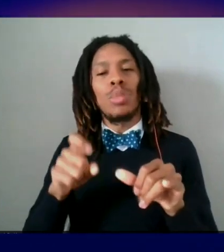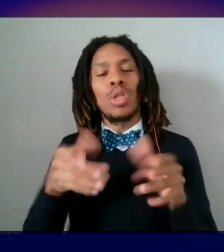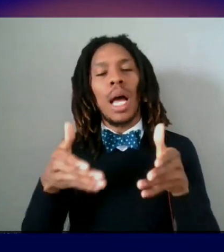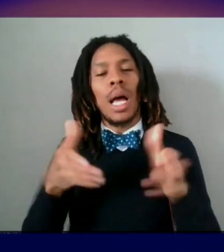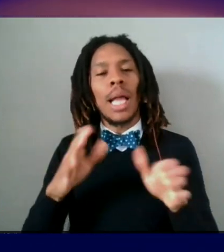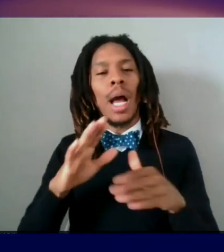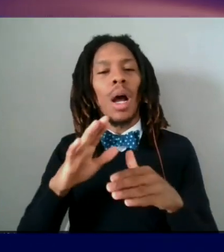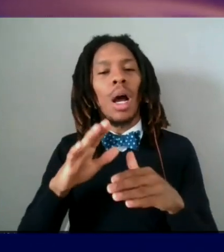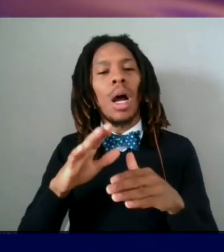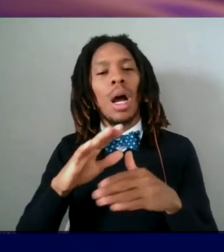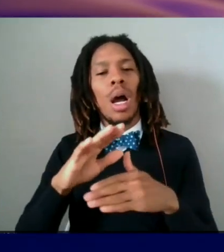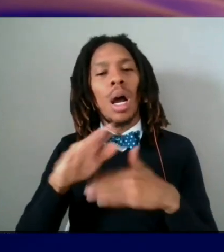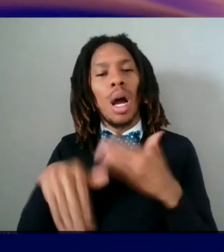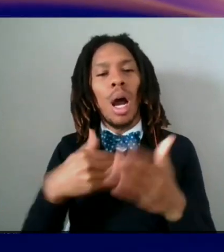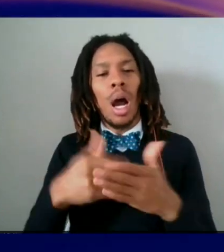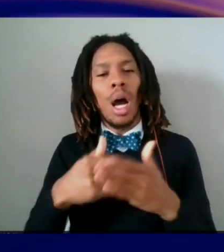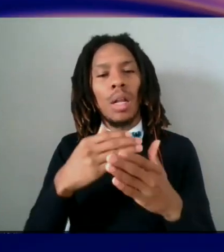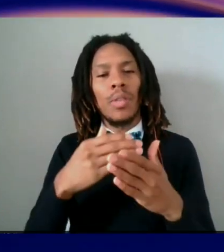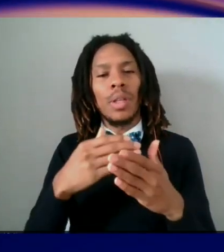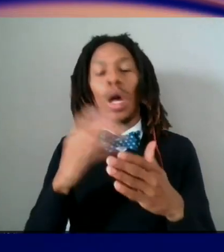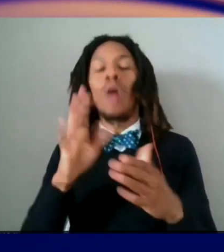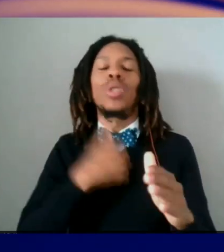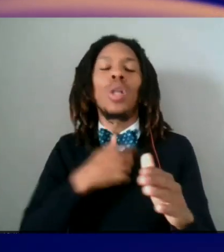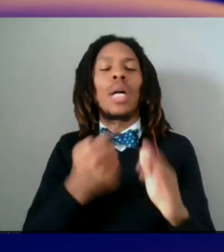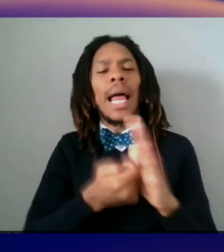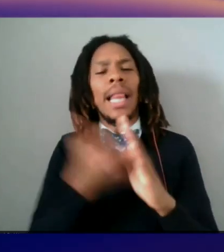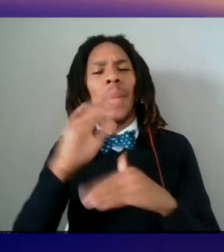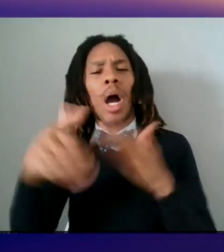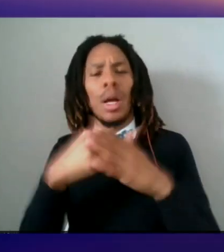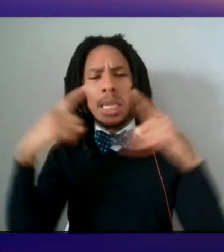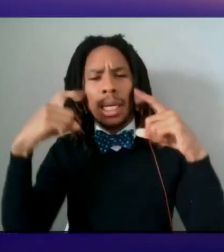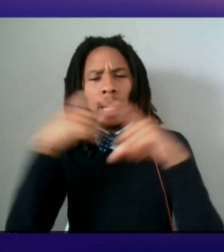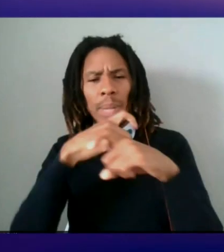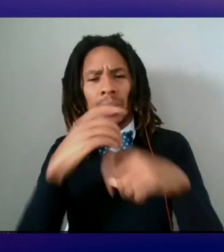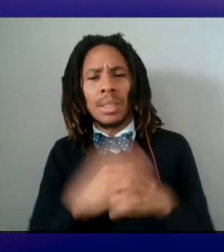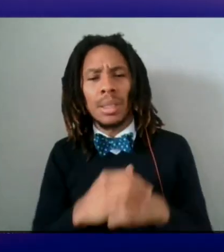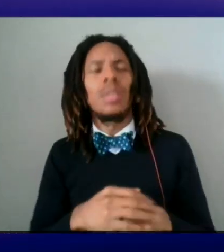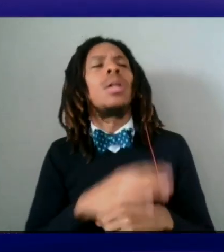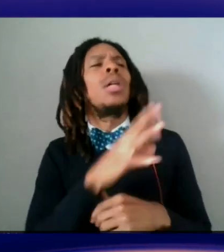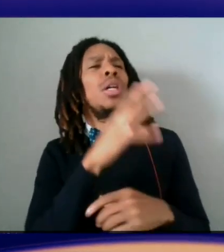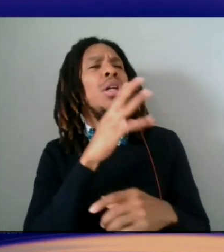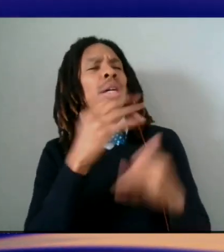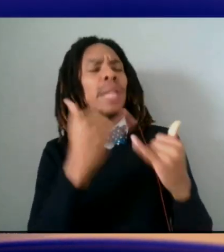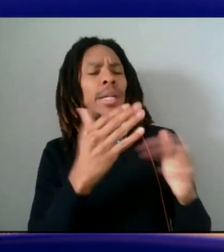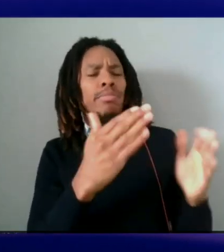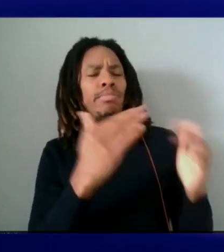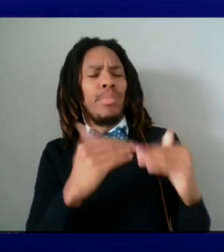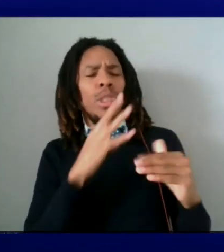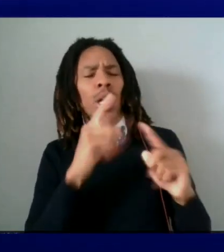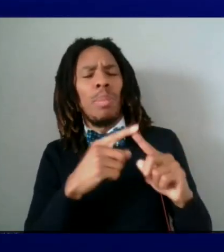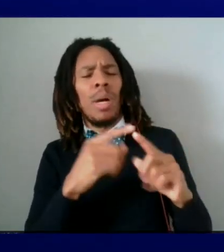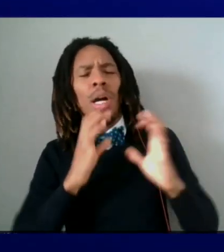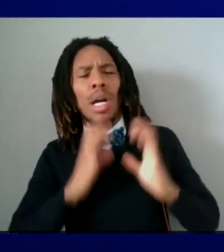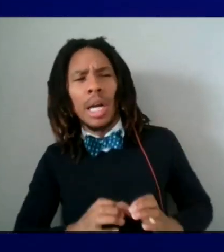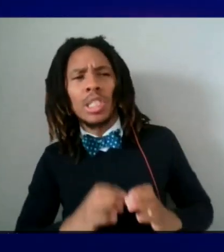eliminate all this complexity. Now, when we talk about customer data and jobs and scale,